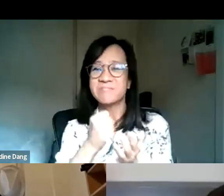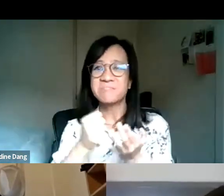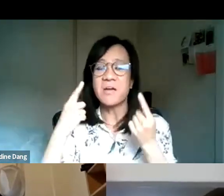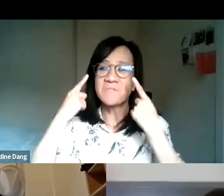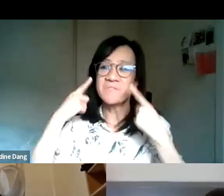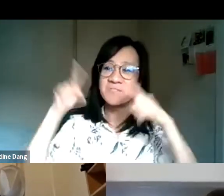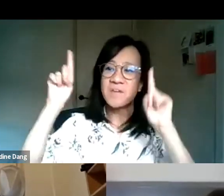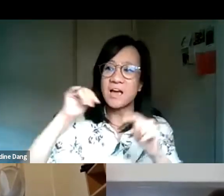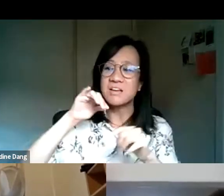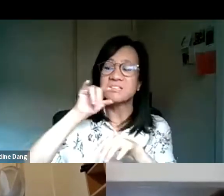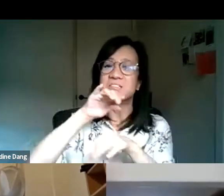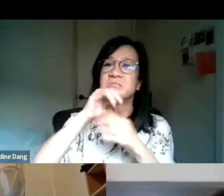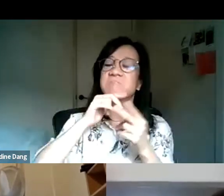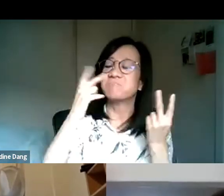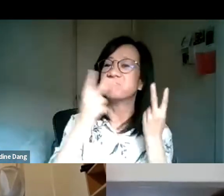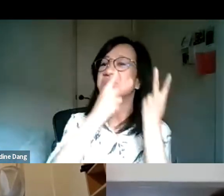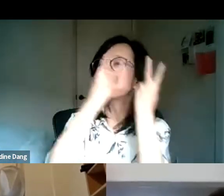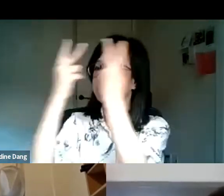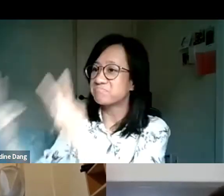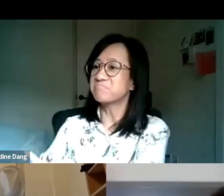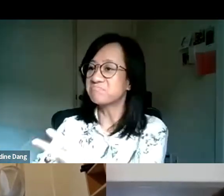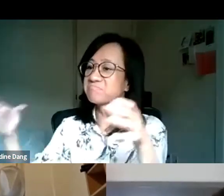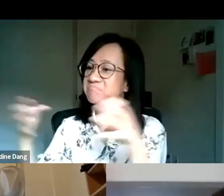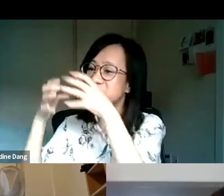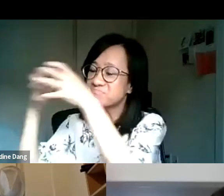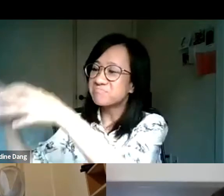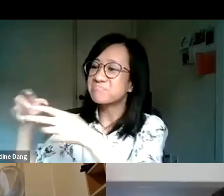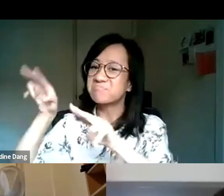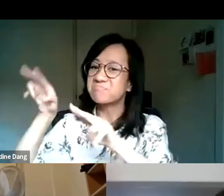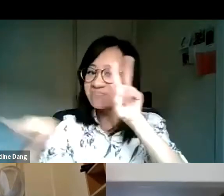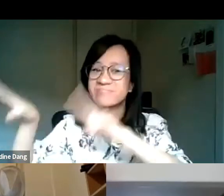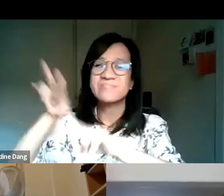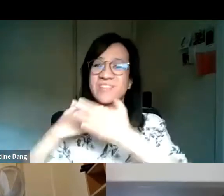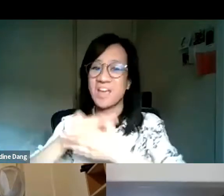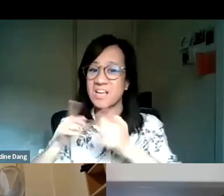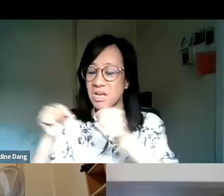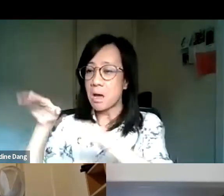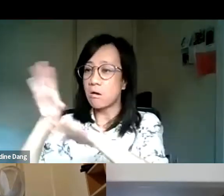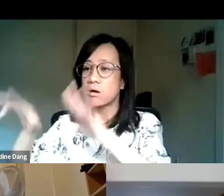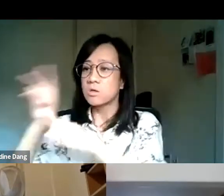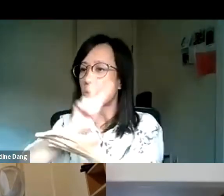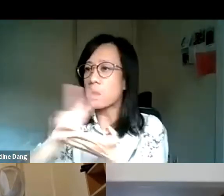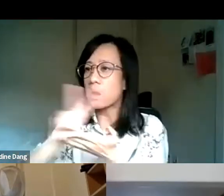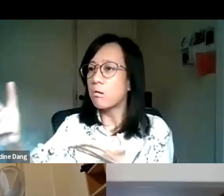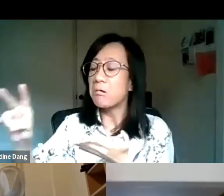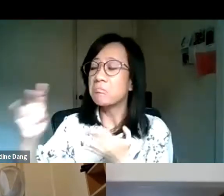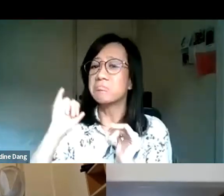come up to study in Japan, I got really excited, so I did finally get a chance to go to Japan